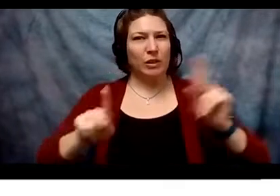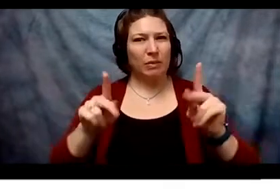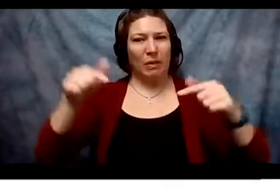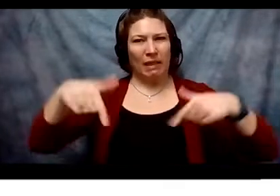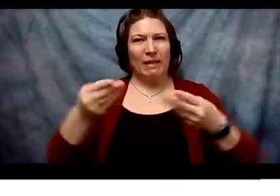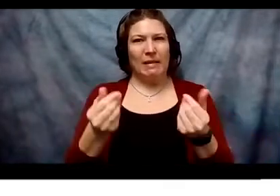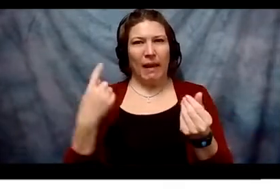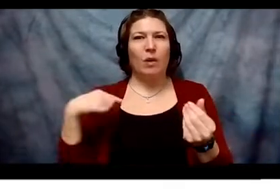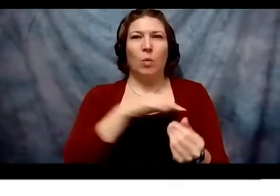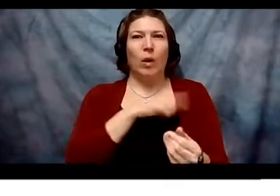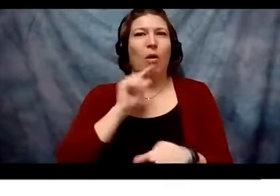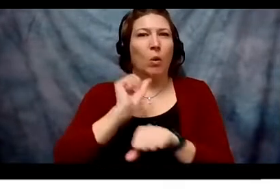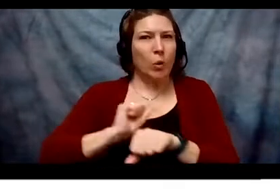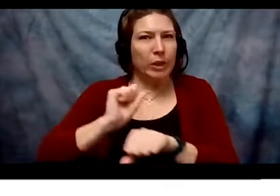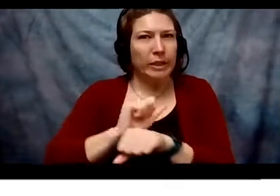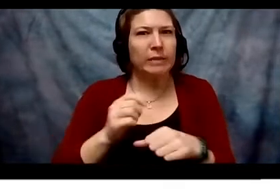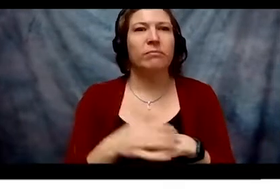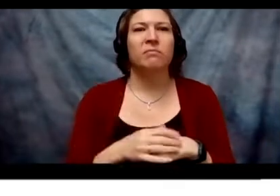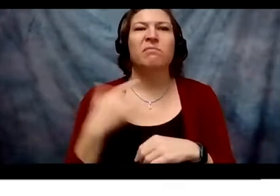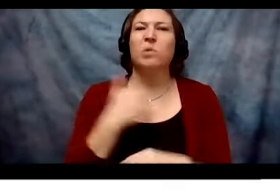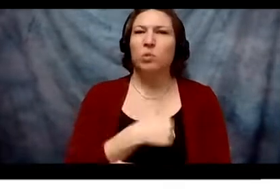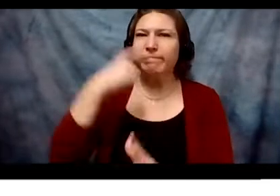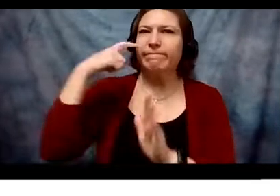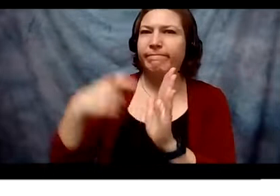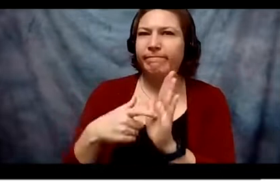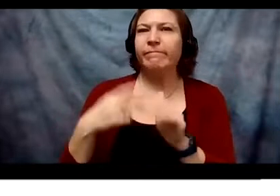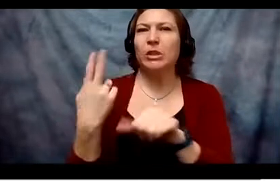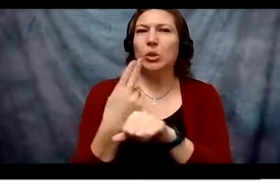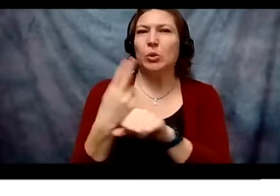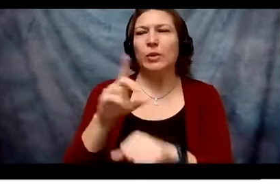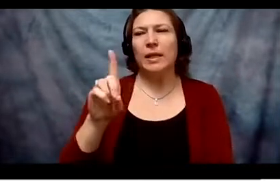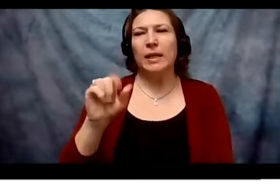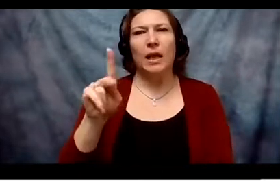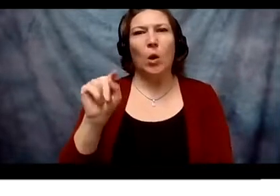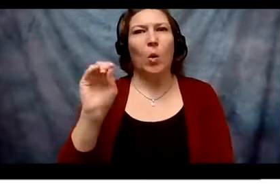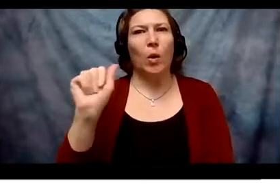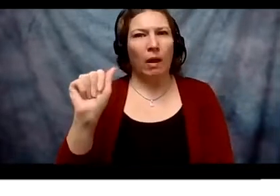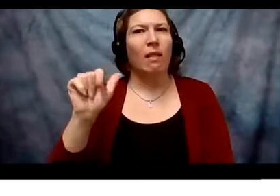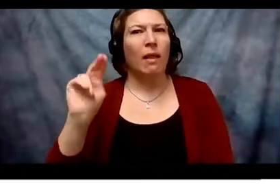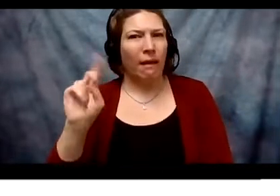being accomplished. We acknowledge that we are on Dakota land. We recognize the native,